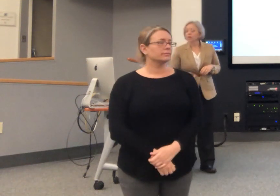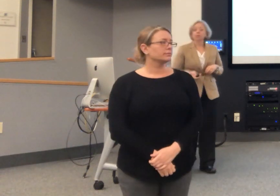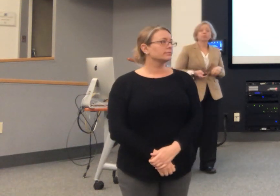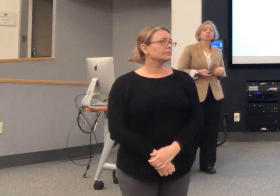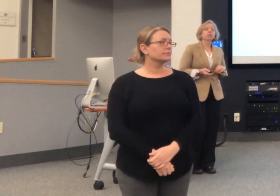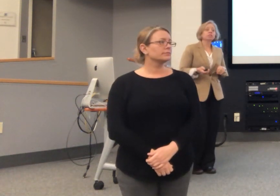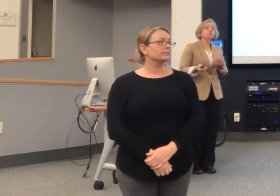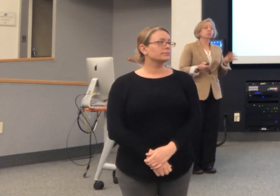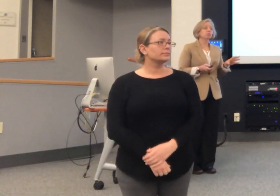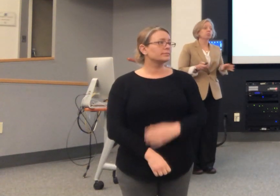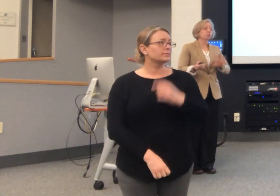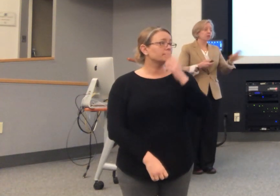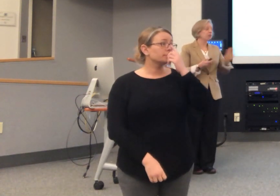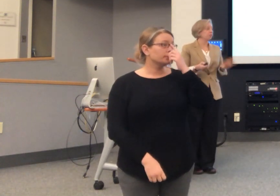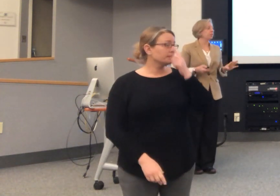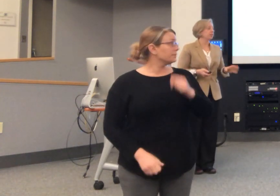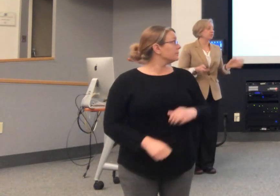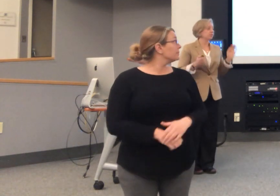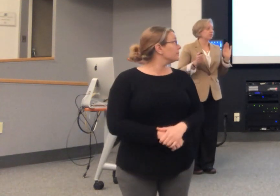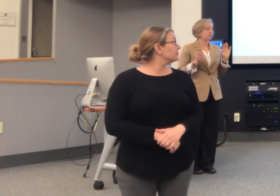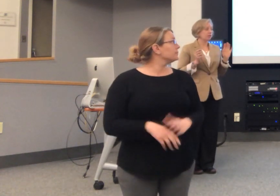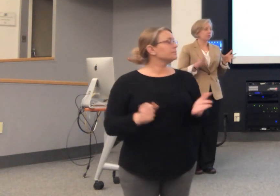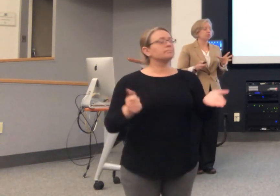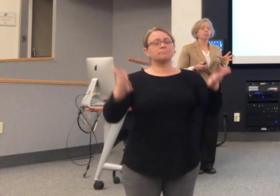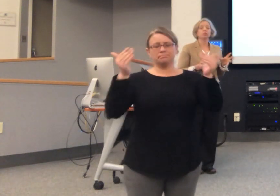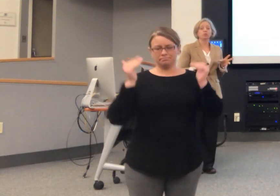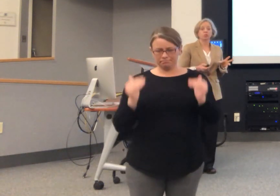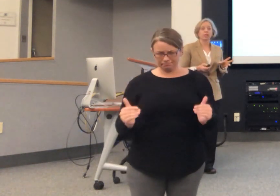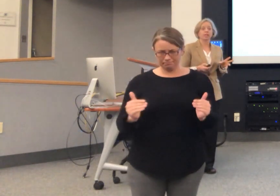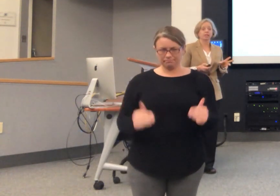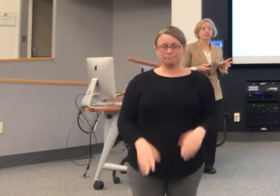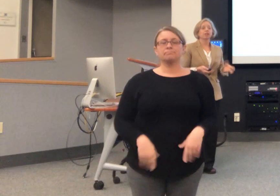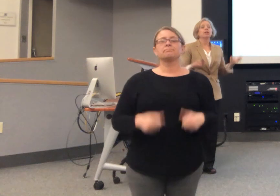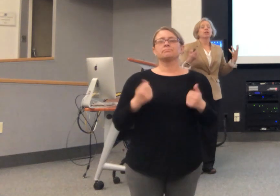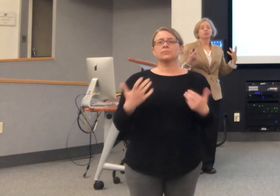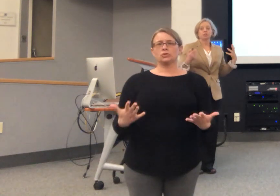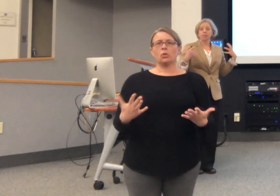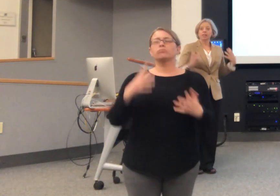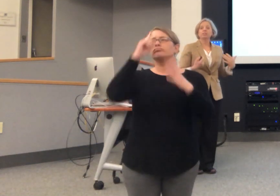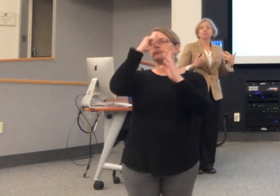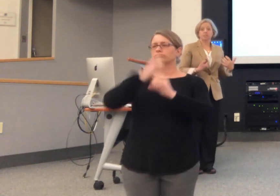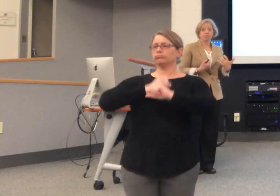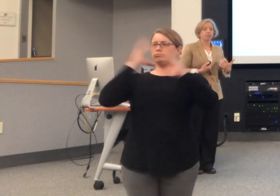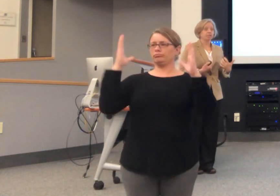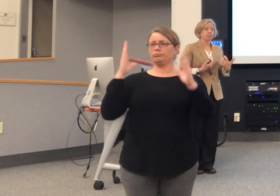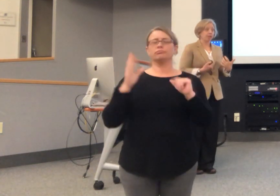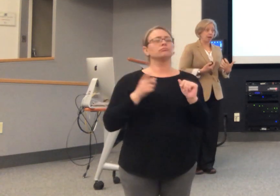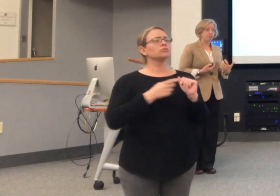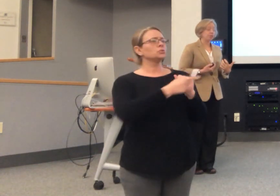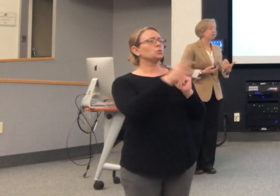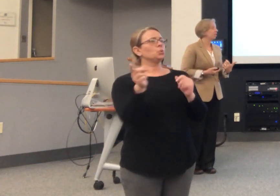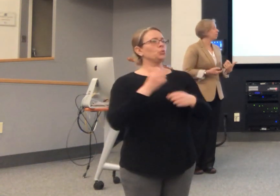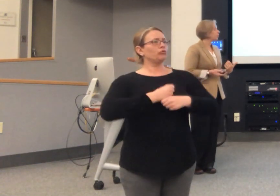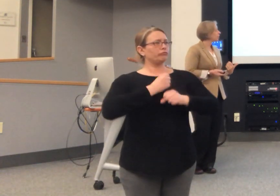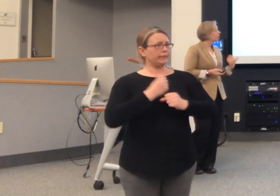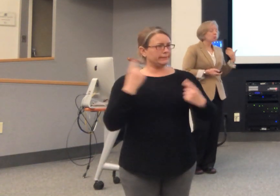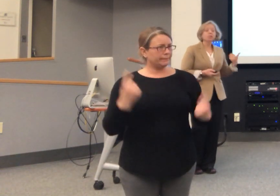Okay, so let's assume you gone through the analysis of something you created and you say, yes, this is protected by copyright law.